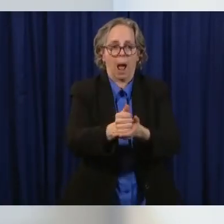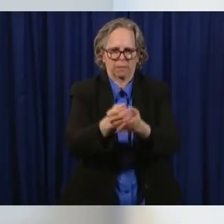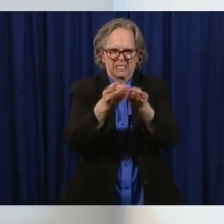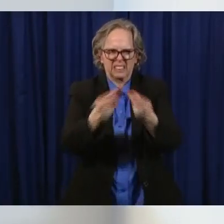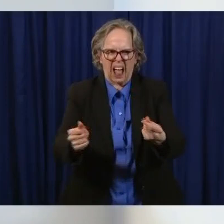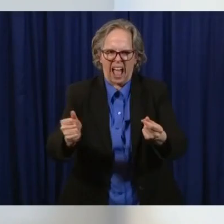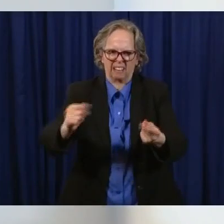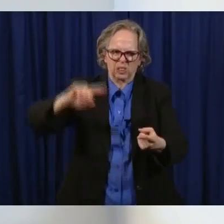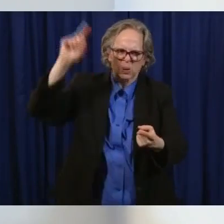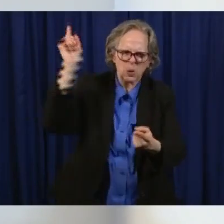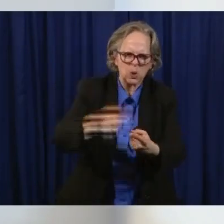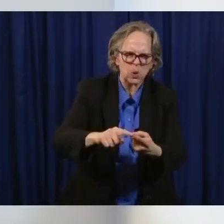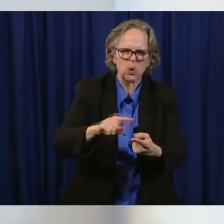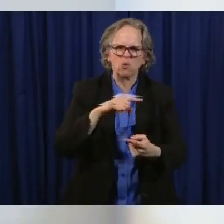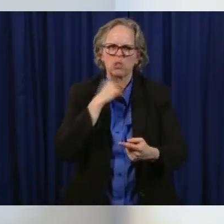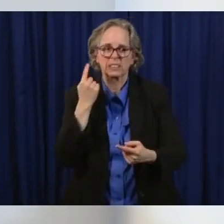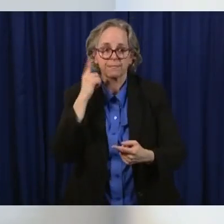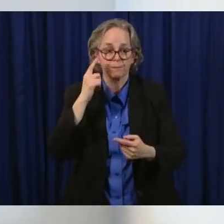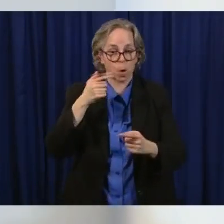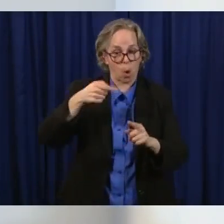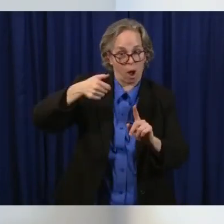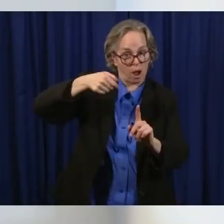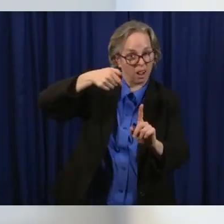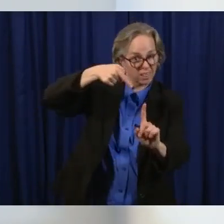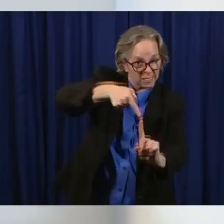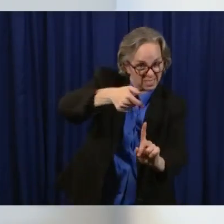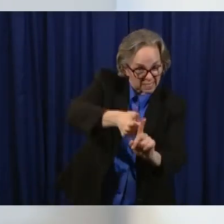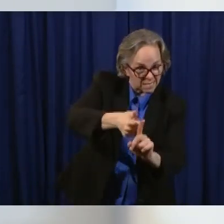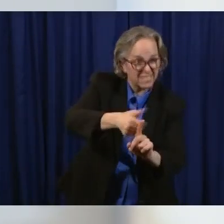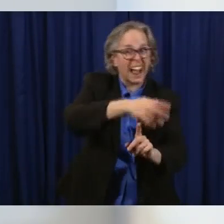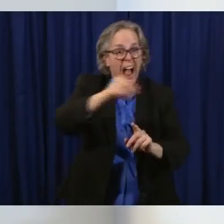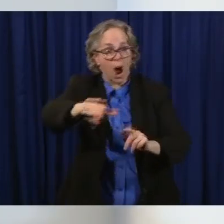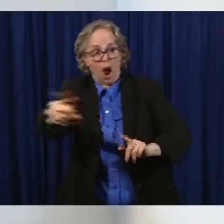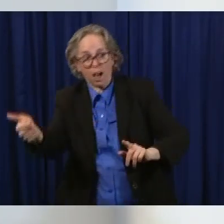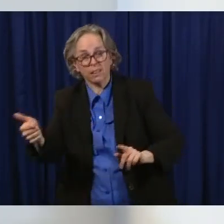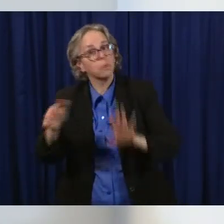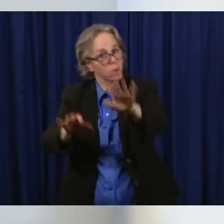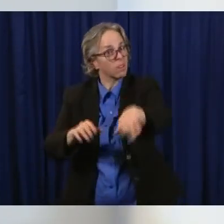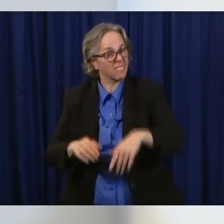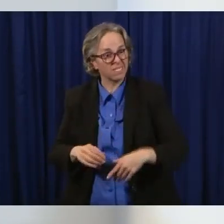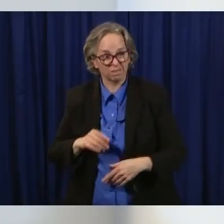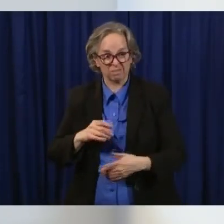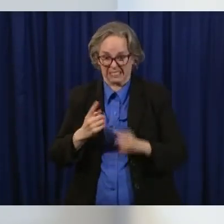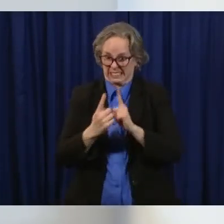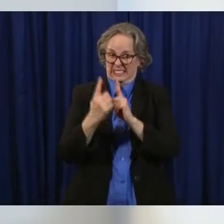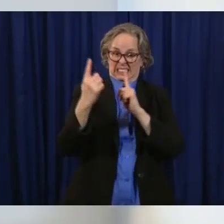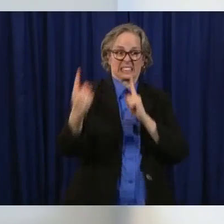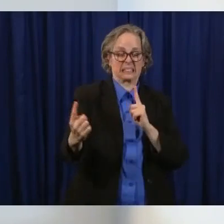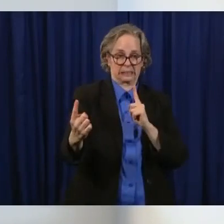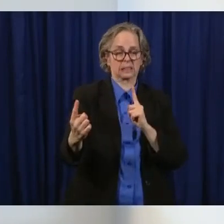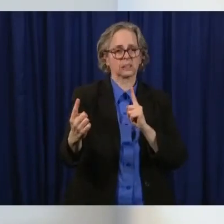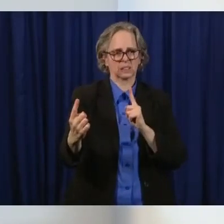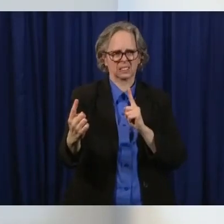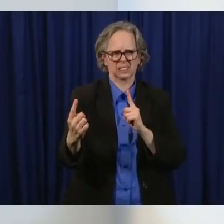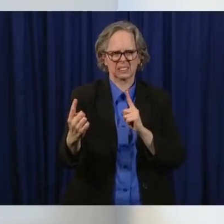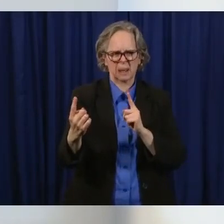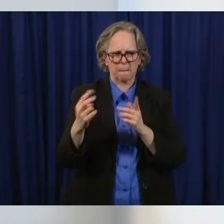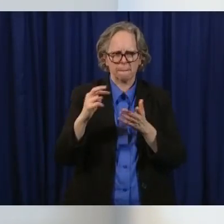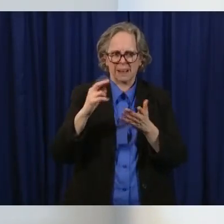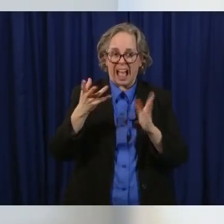SOME OF THE INTERACTIONS AND DISCUSSIONS IT'S GOOD TO HEAR THE SCIENCE BEHIND IT, BUT AS WE ARE GIVING ADVICE TO PEOPLE, ONE OF THE THINGS I LOVE ABOUT THE CONVERSATION IS HOW YOU TALK ABOUT AN INDIVIDUAL AND